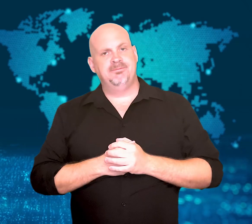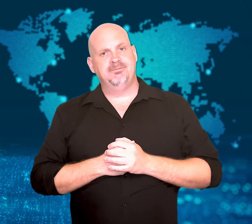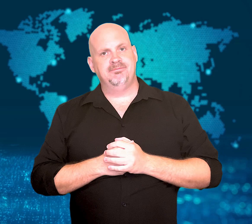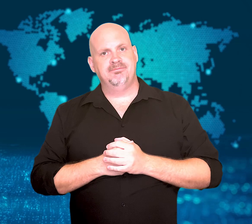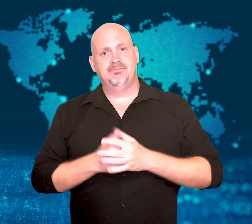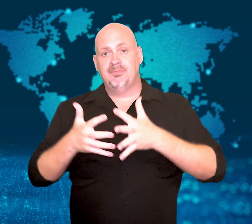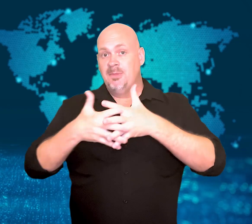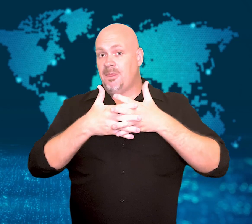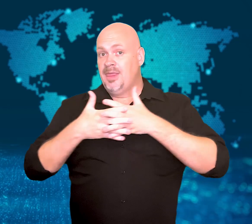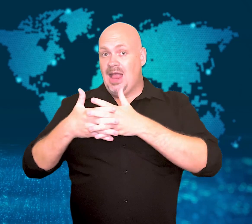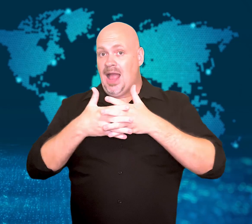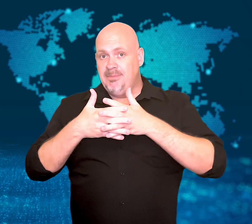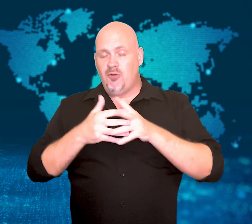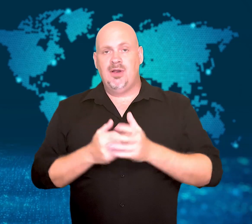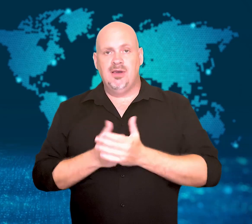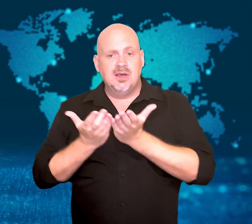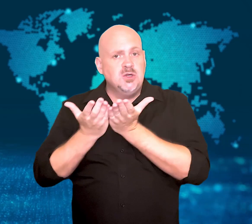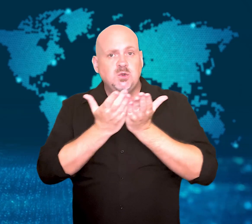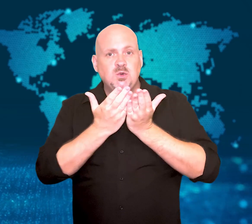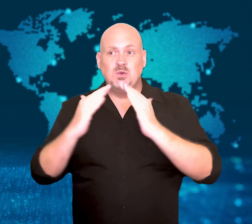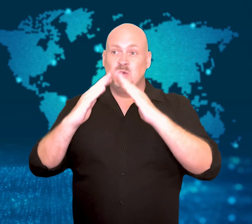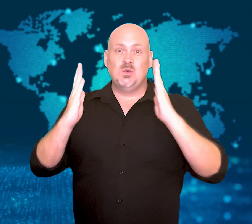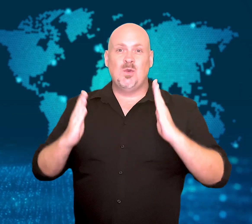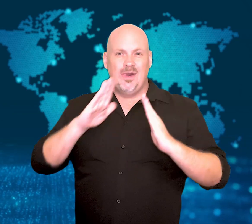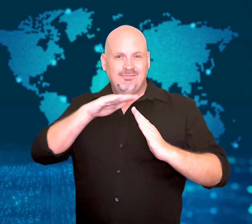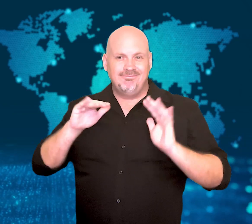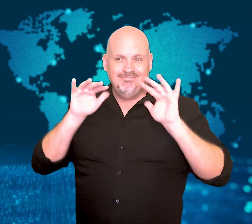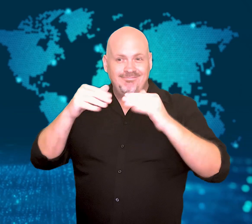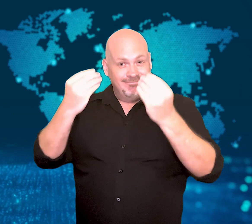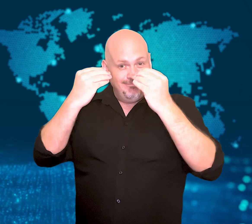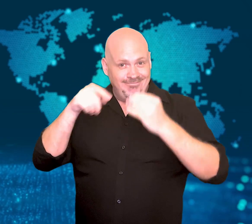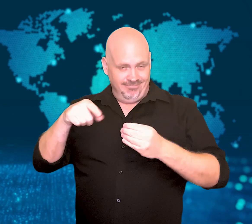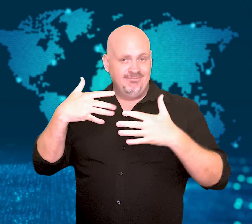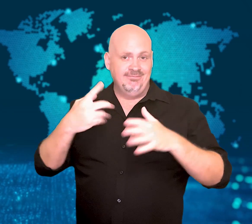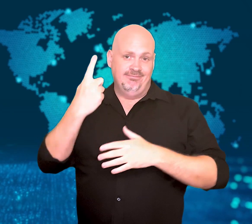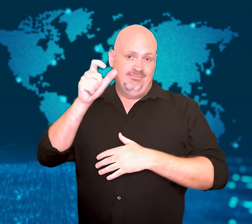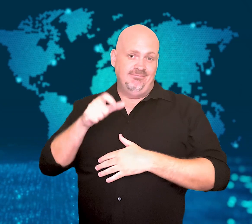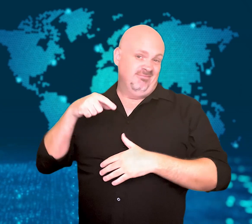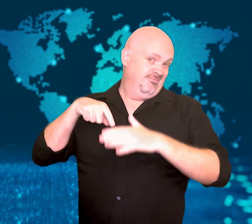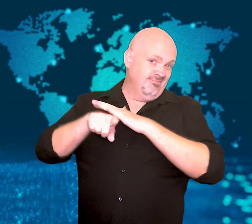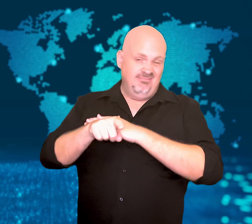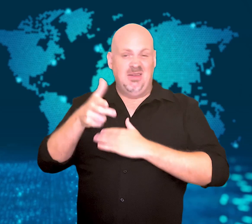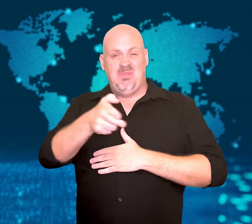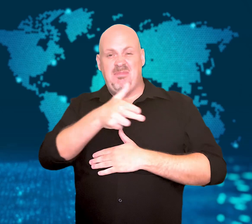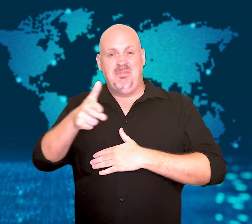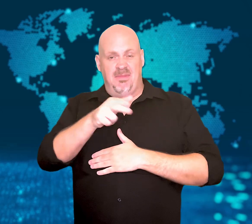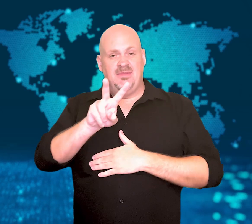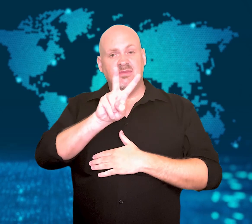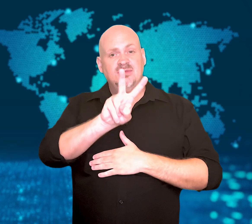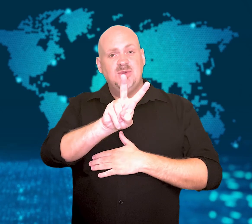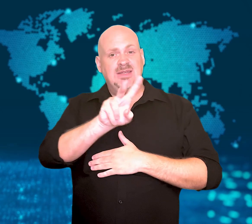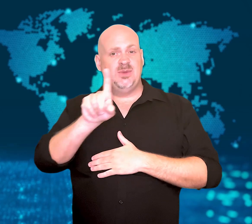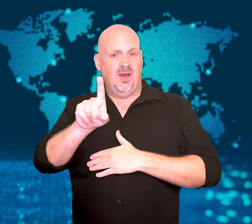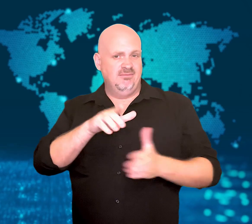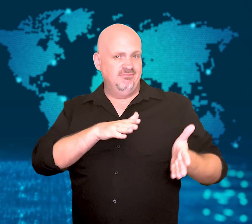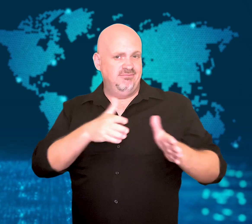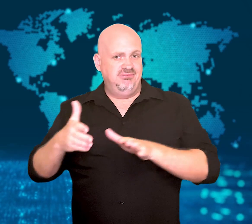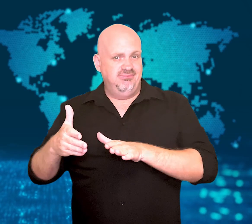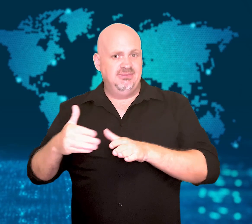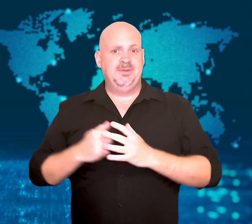School shooting leaves 21 dead